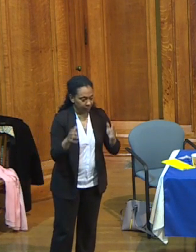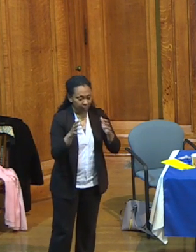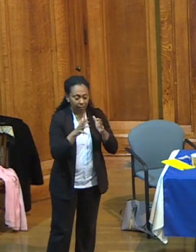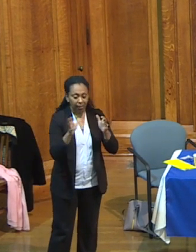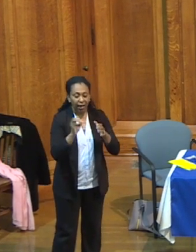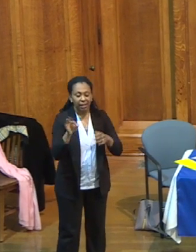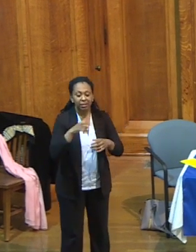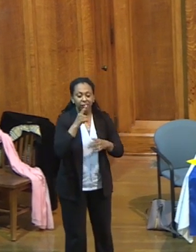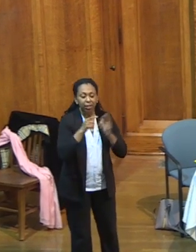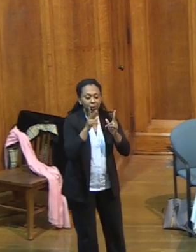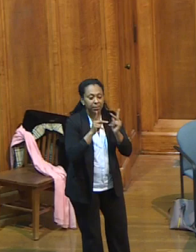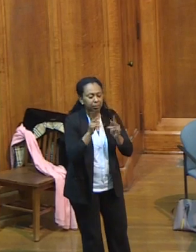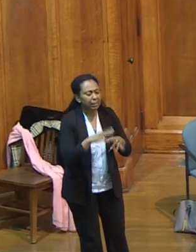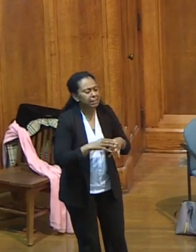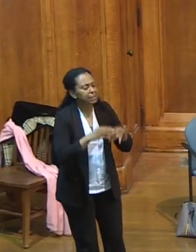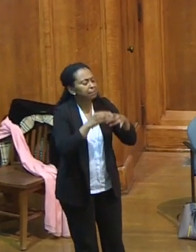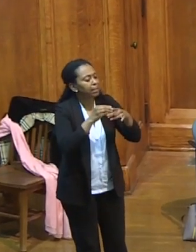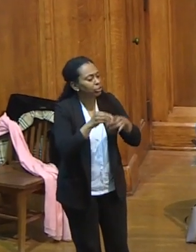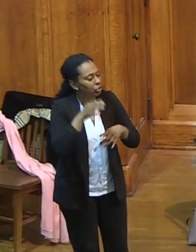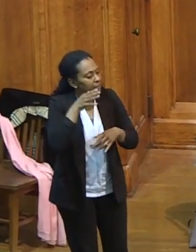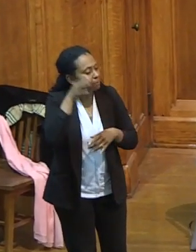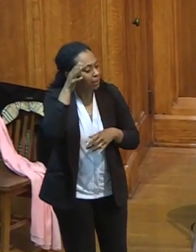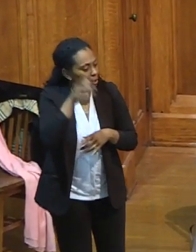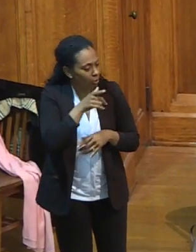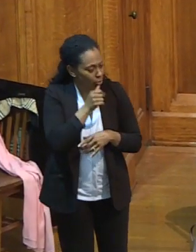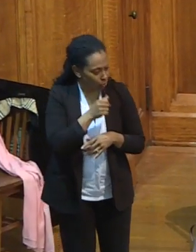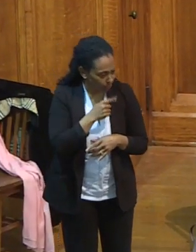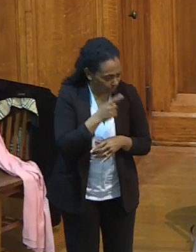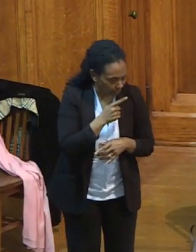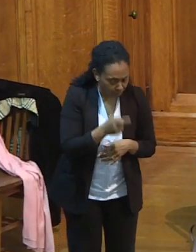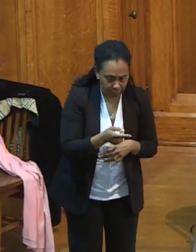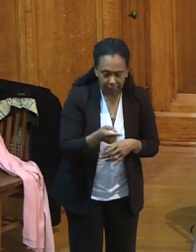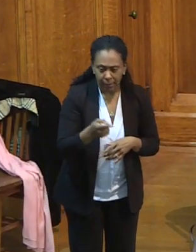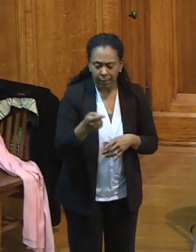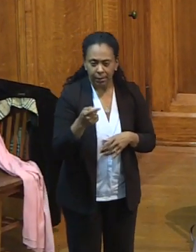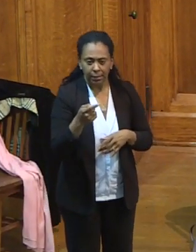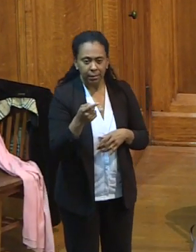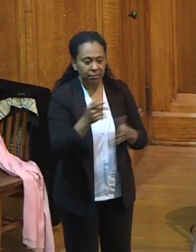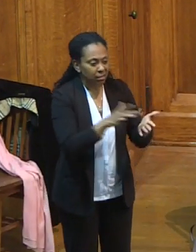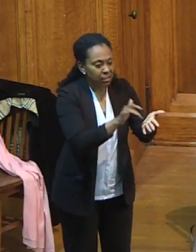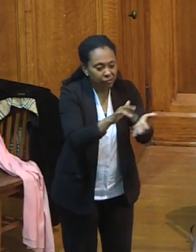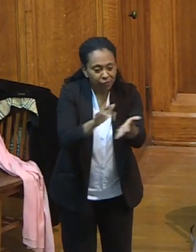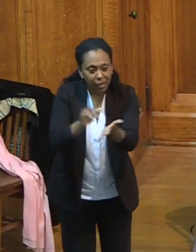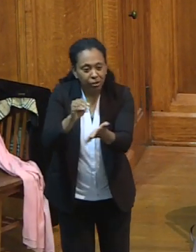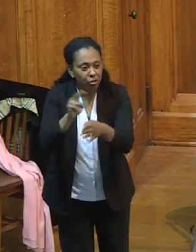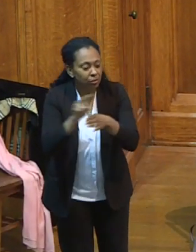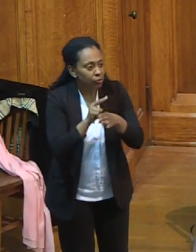especially hearing parents now, are finding, you know, the advantages of using Sign Language with infants